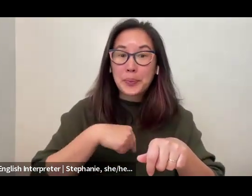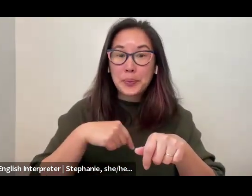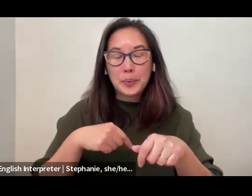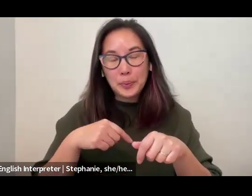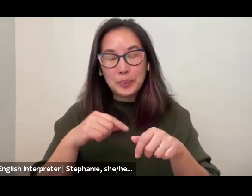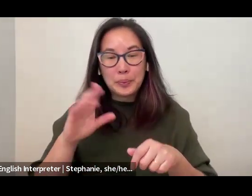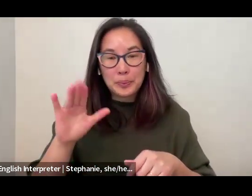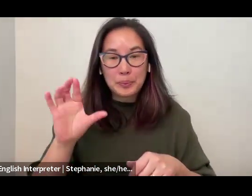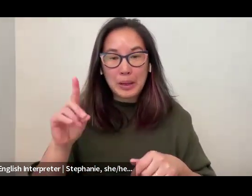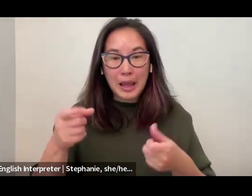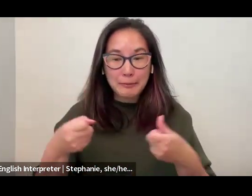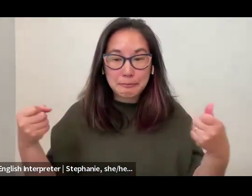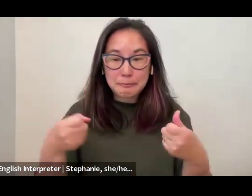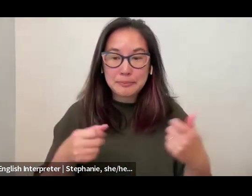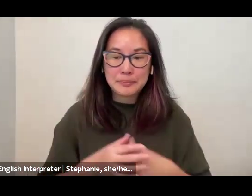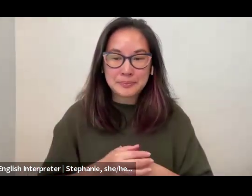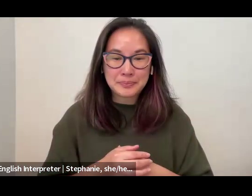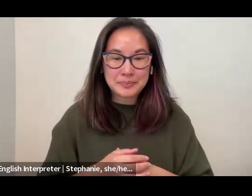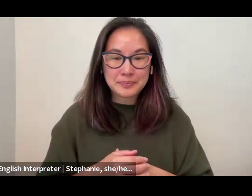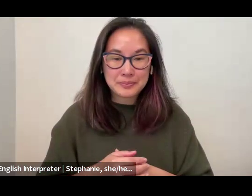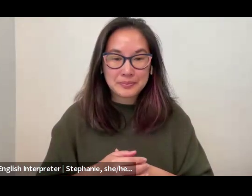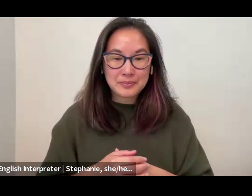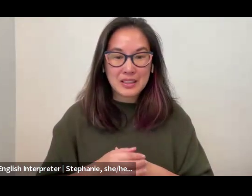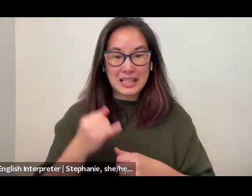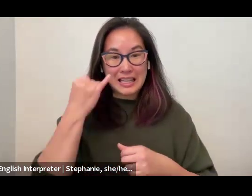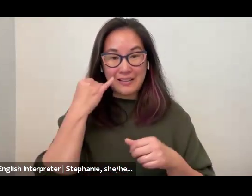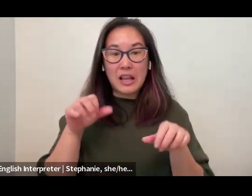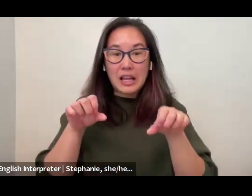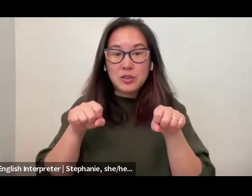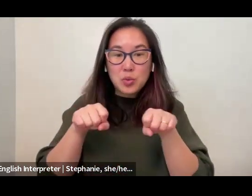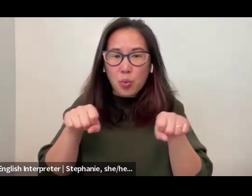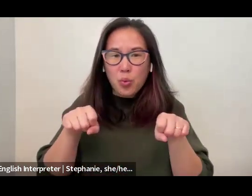Keeping in mind that if you hold things closer, that's more resistance than further apart.